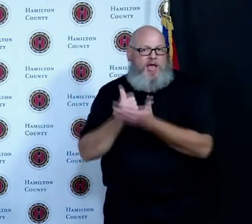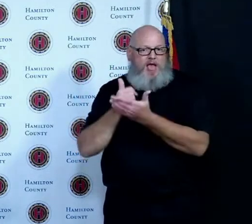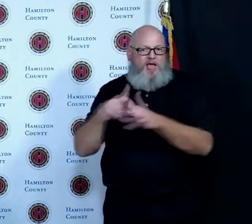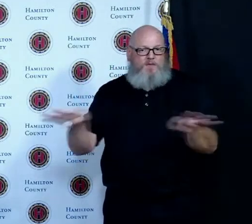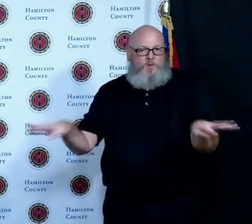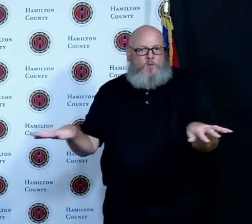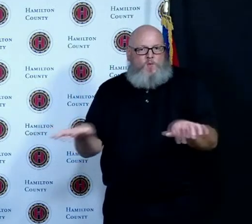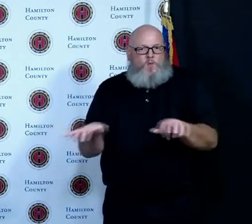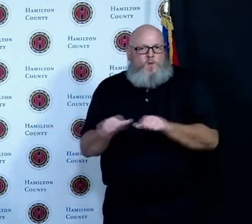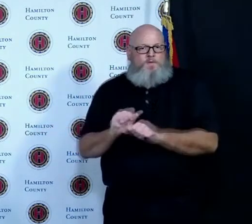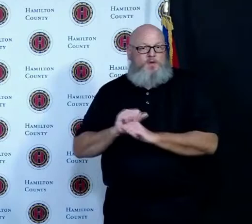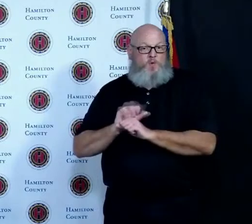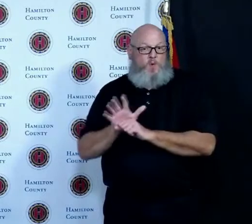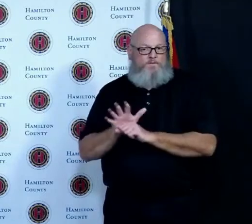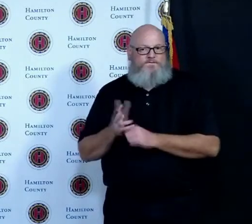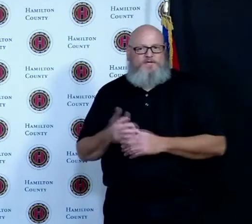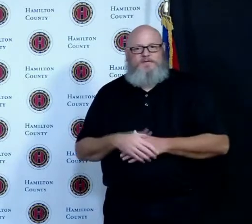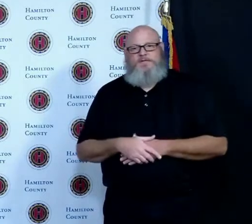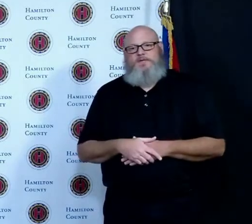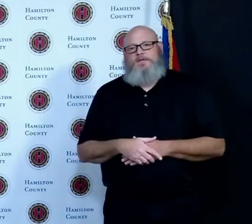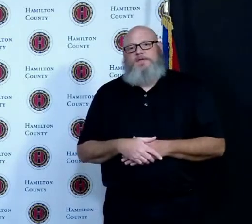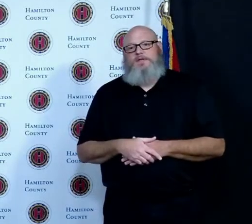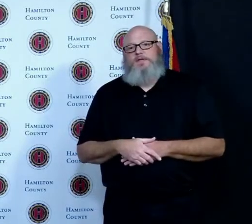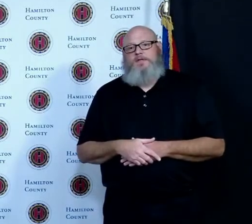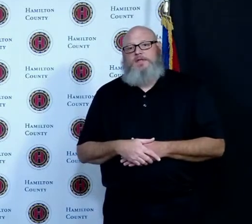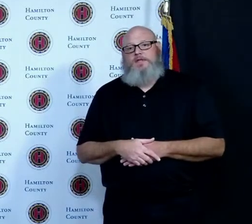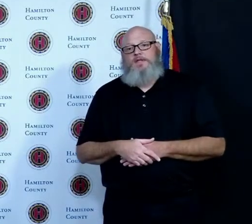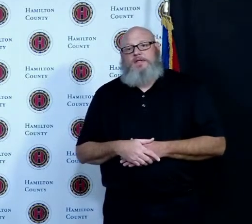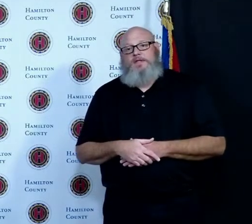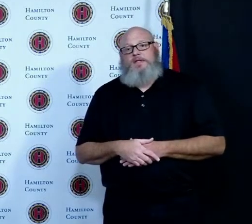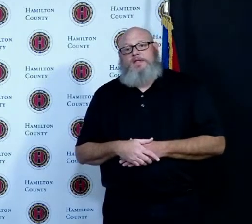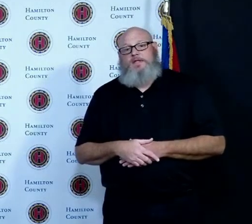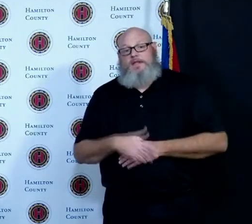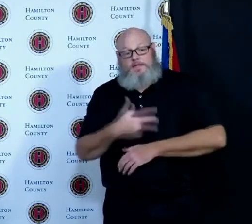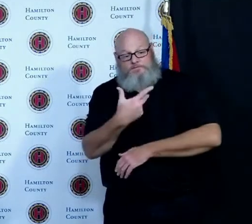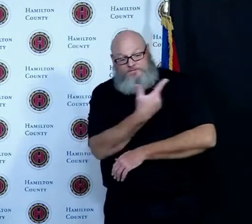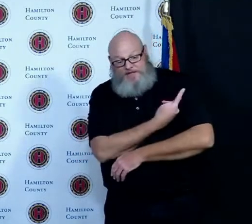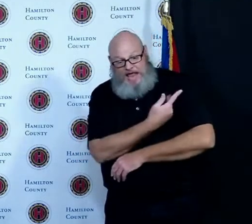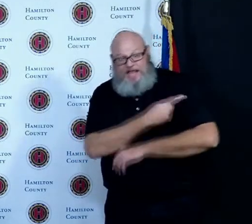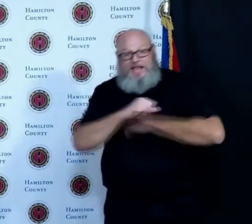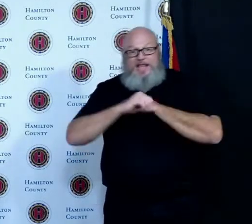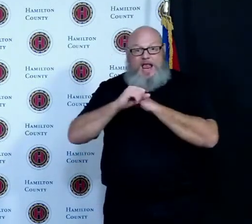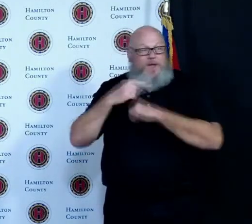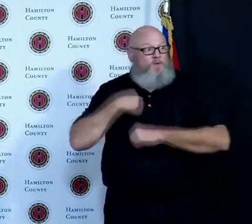campaign yesterday marked the second week in Hamilton County for for my team to begin doing